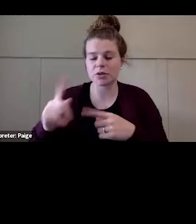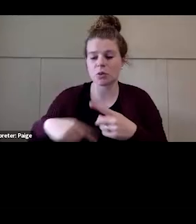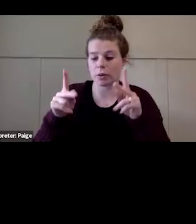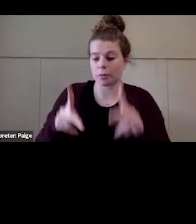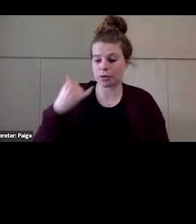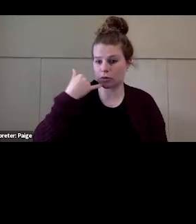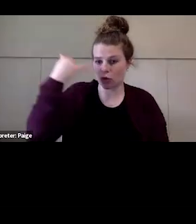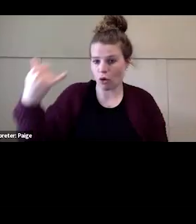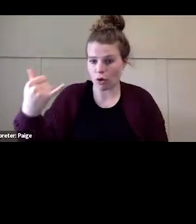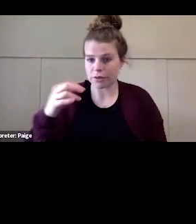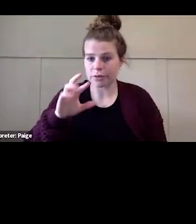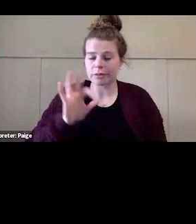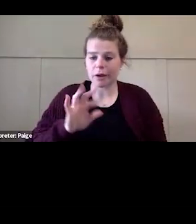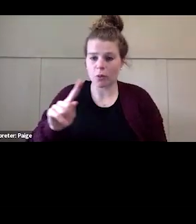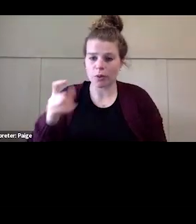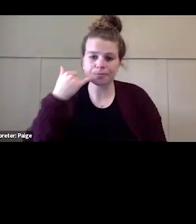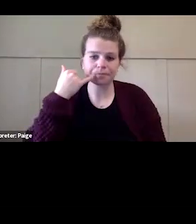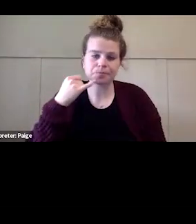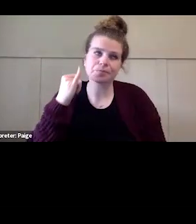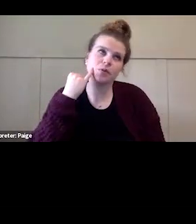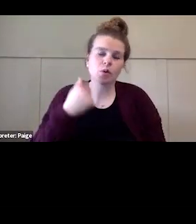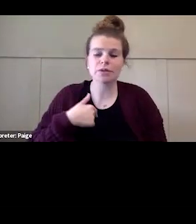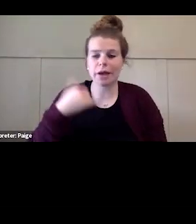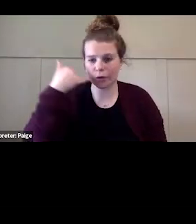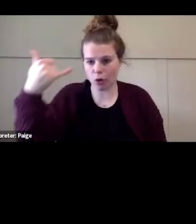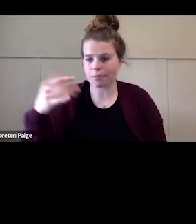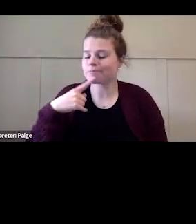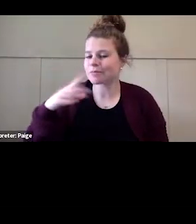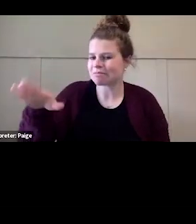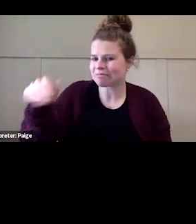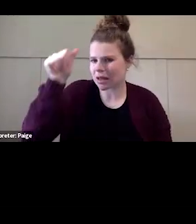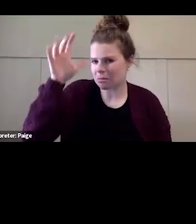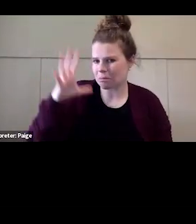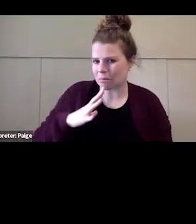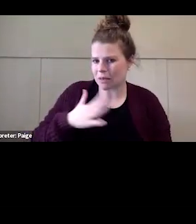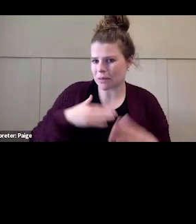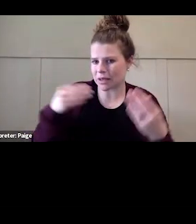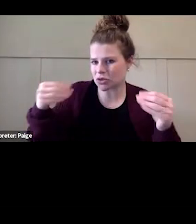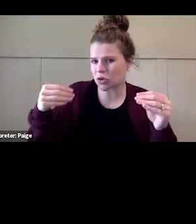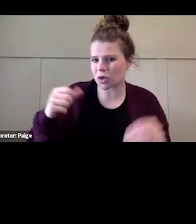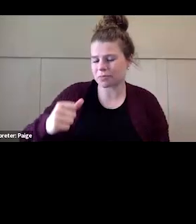and you know, let's say I call in and I say, you know, there's a man in my store, he's refusing to leave.